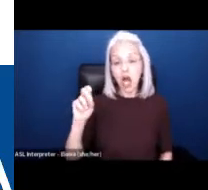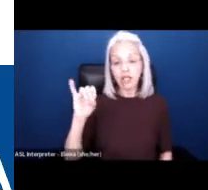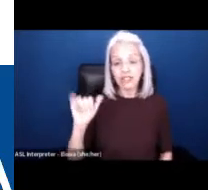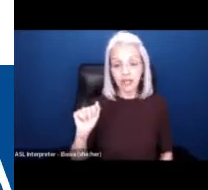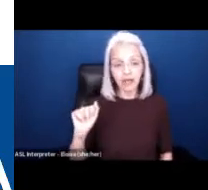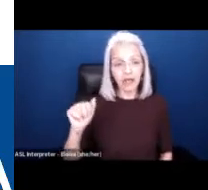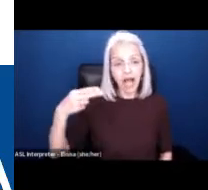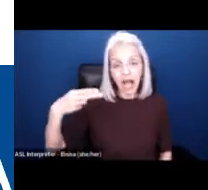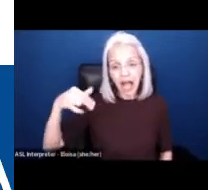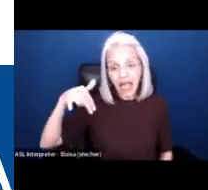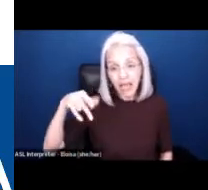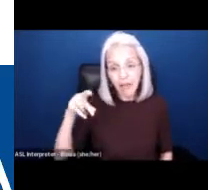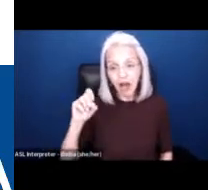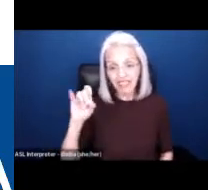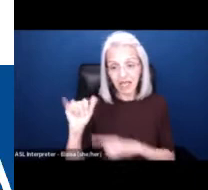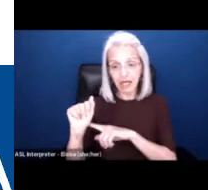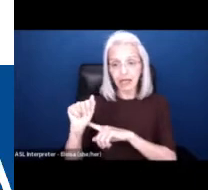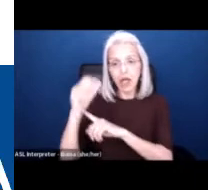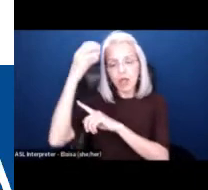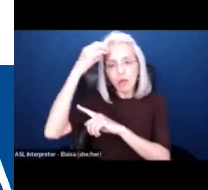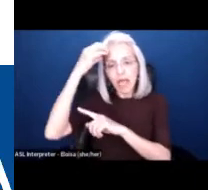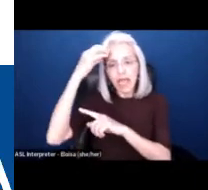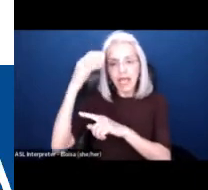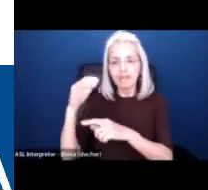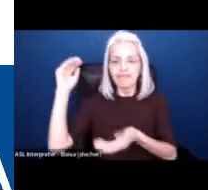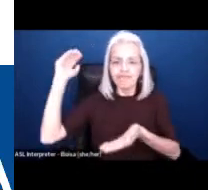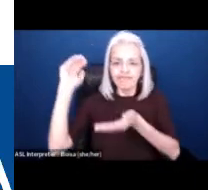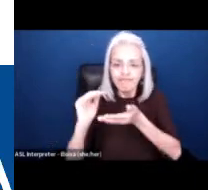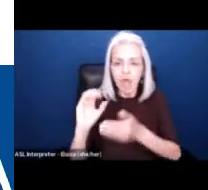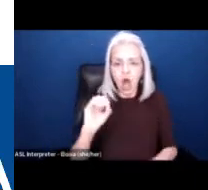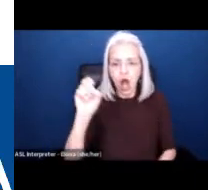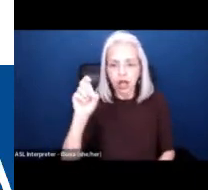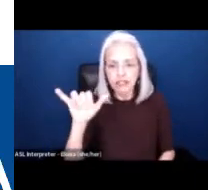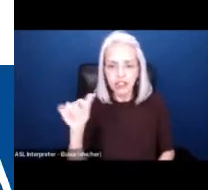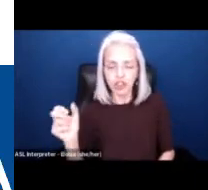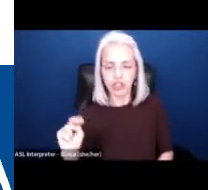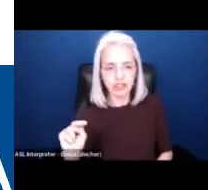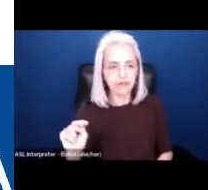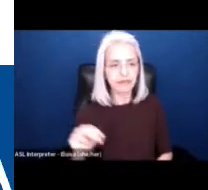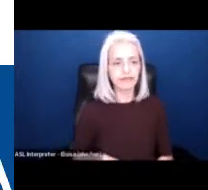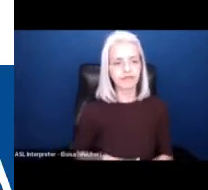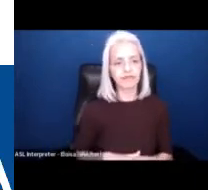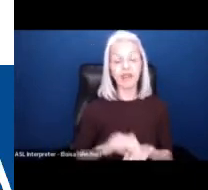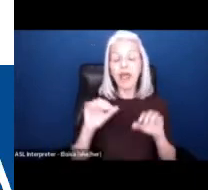denied some oxygen, it can leave some of the same residual effects as a traumatic brain